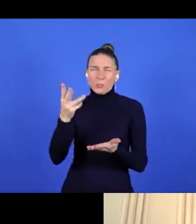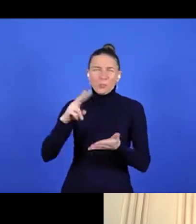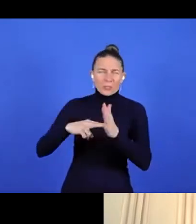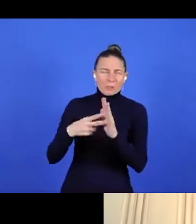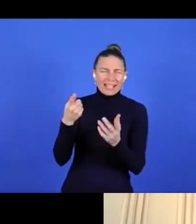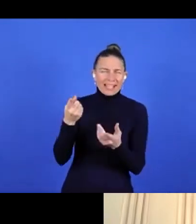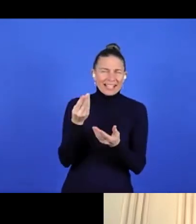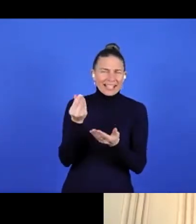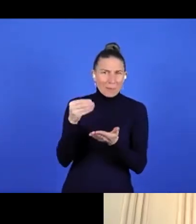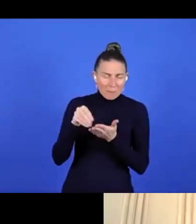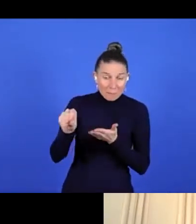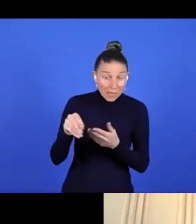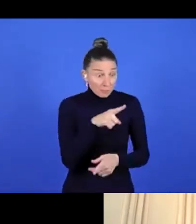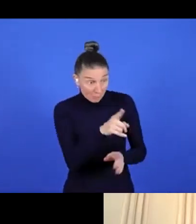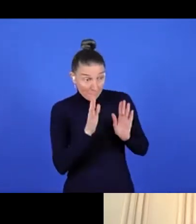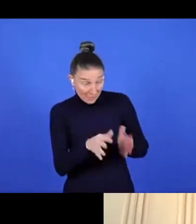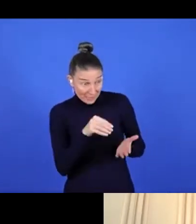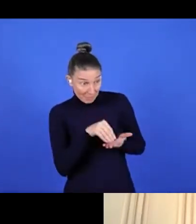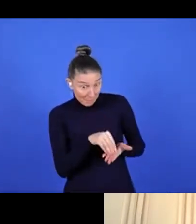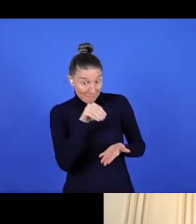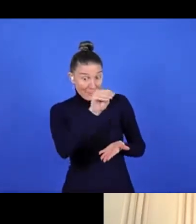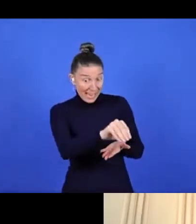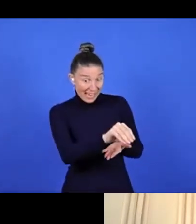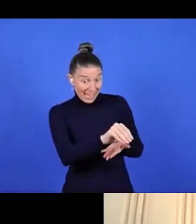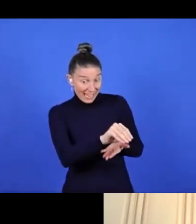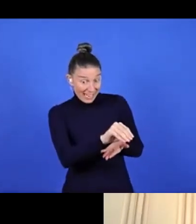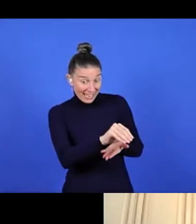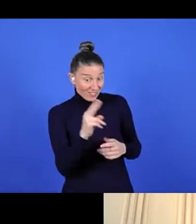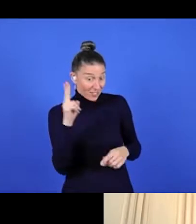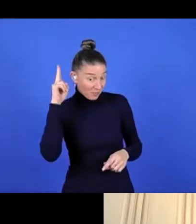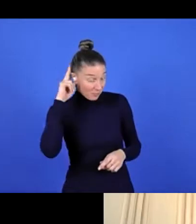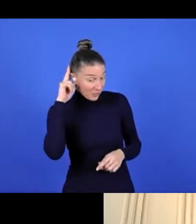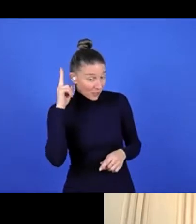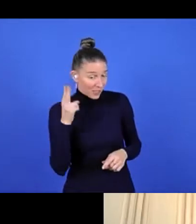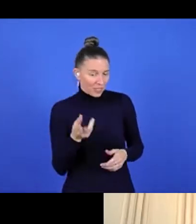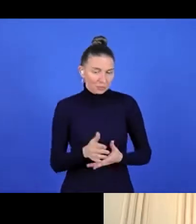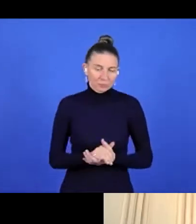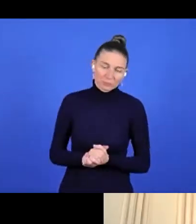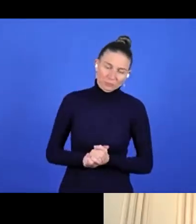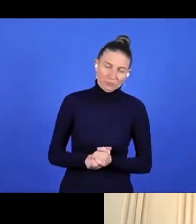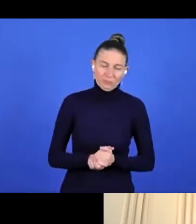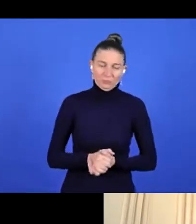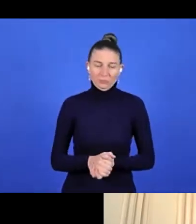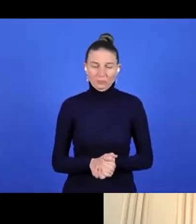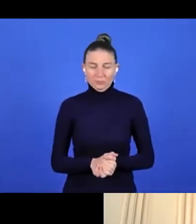no. It's not free, what do you mean by free ? >> AVI BLAU: Do you have to pay for